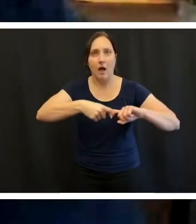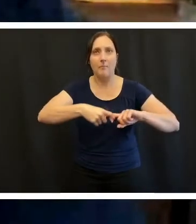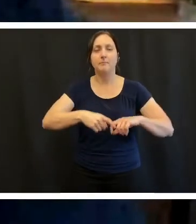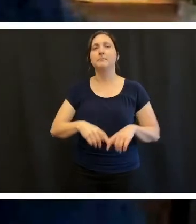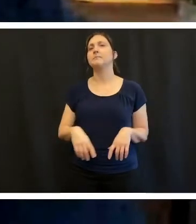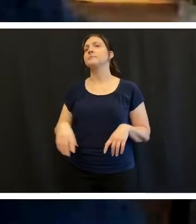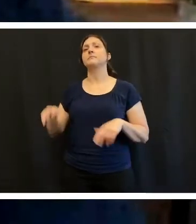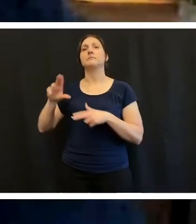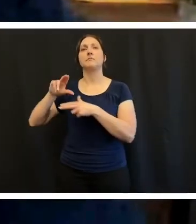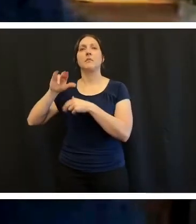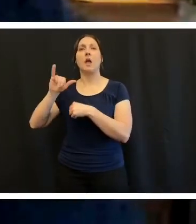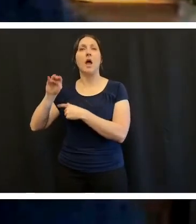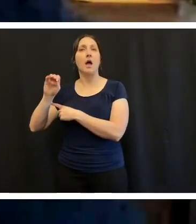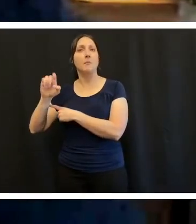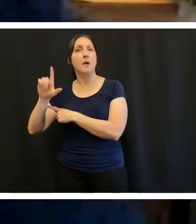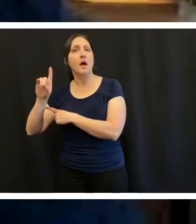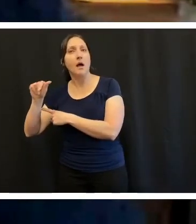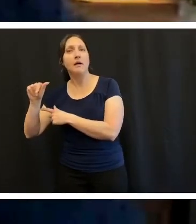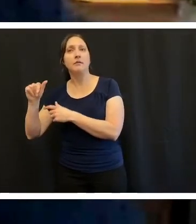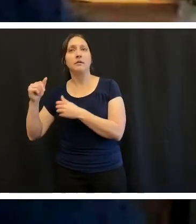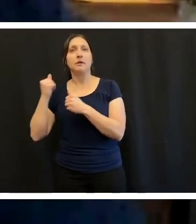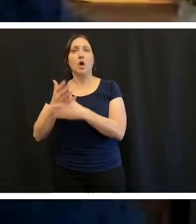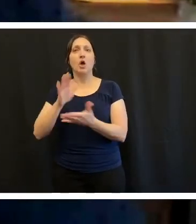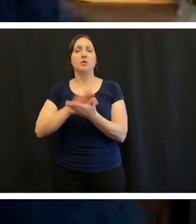or caused students to have to move to different schools.